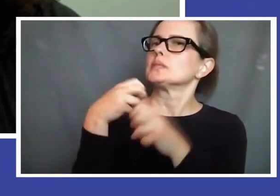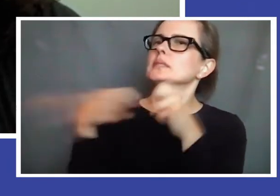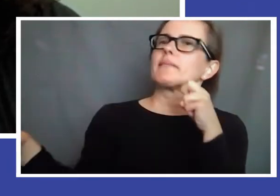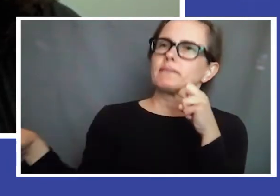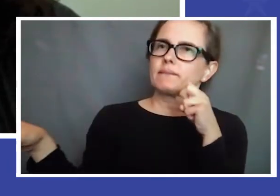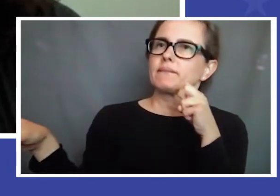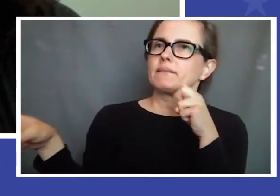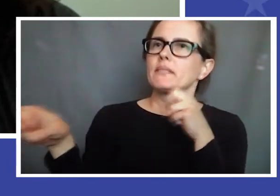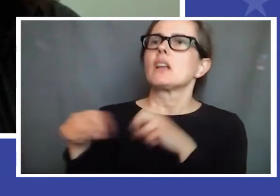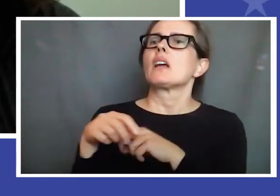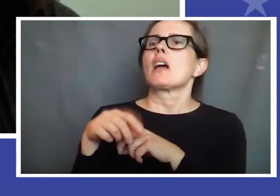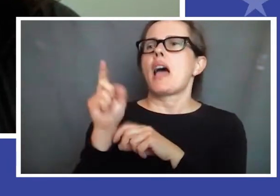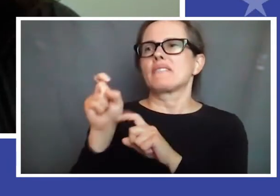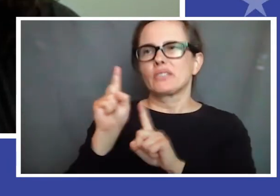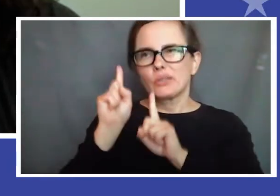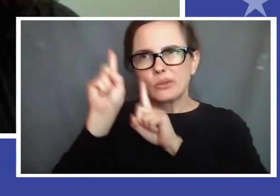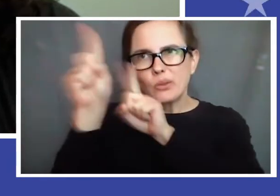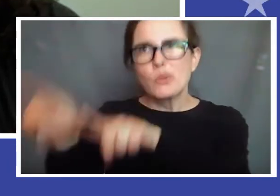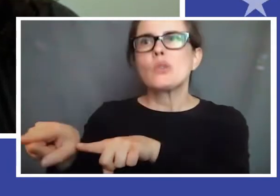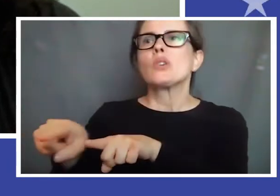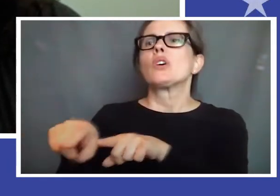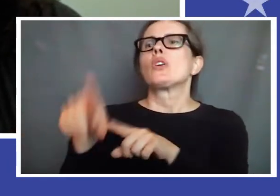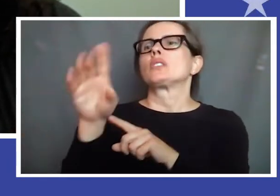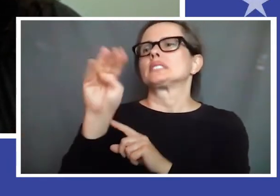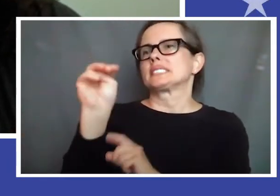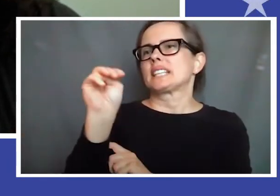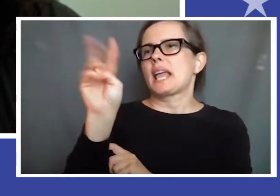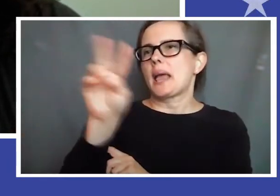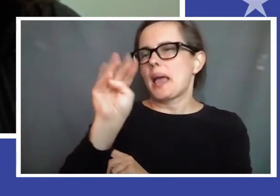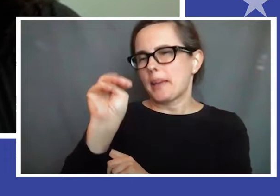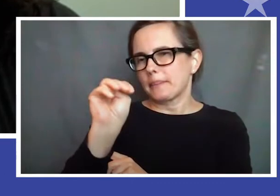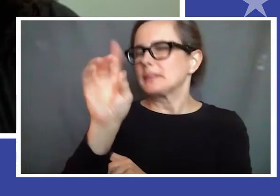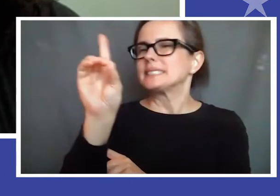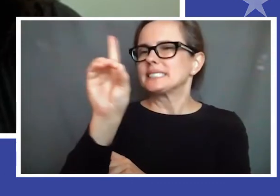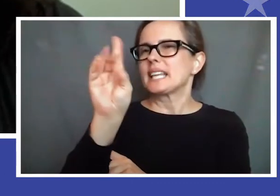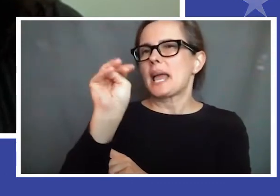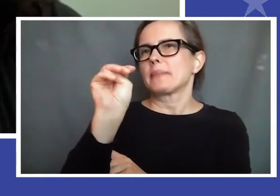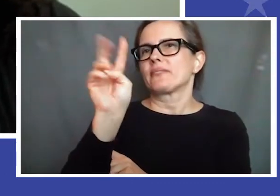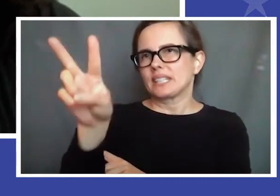it can be difficult to get that type of ID. You very often have to go to your DMV